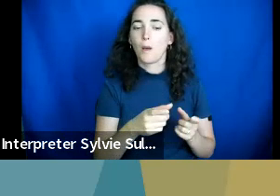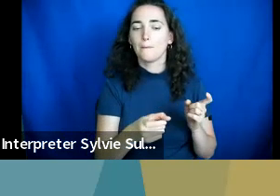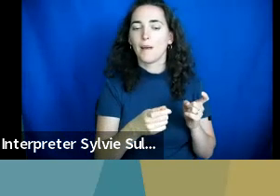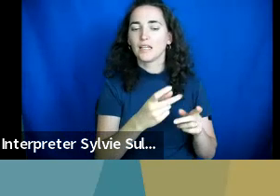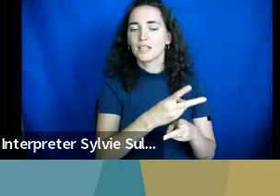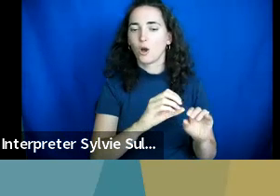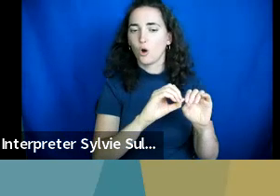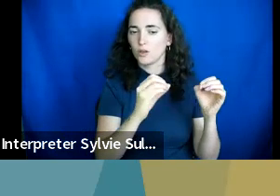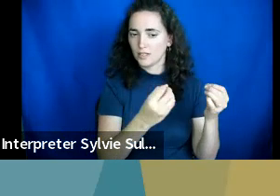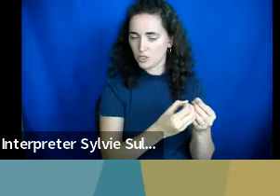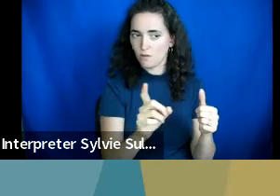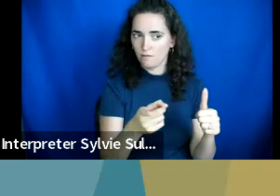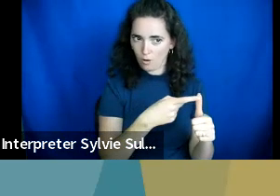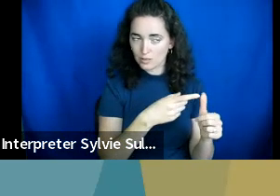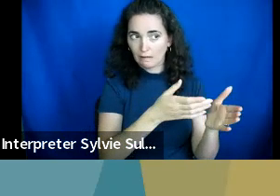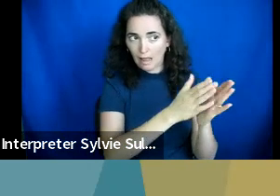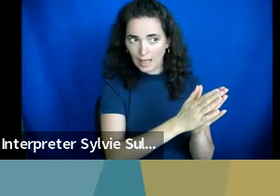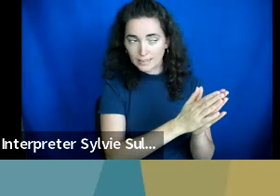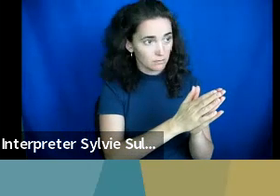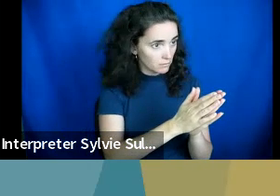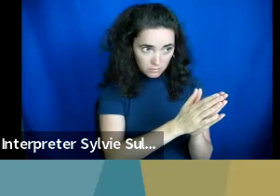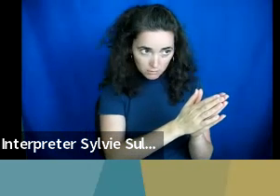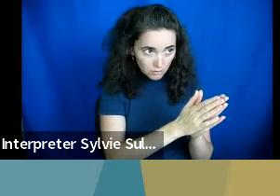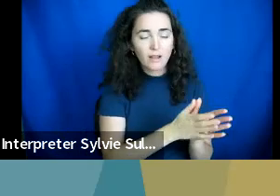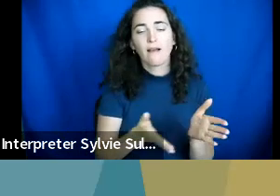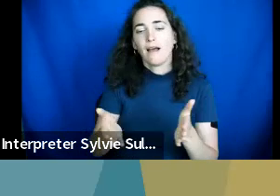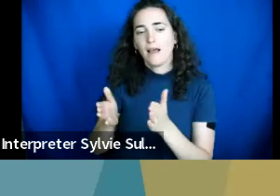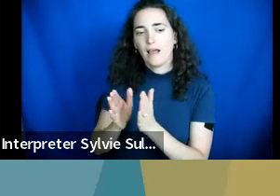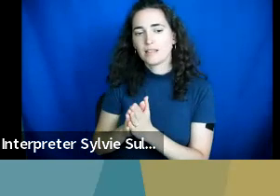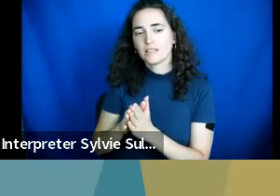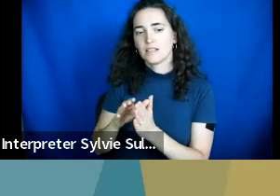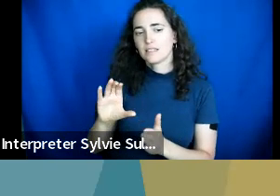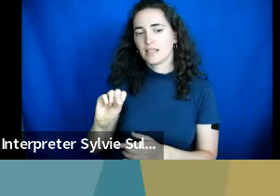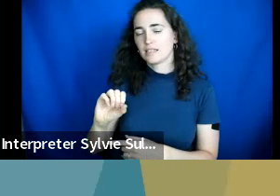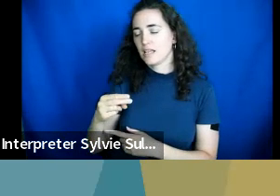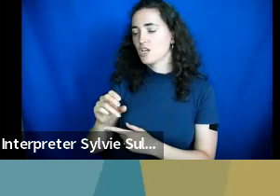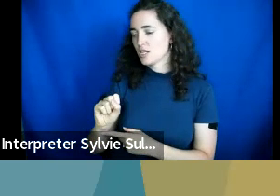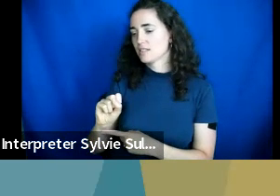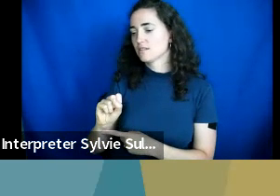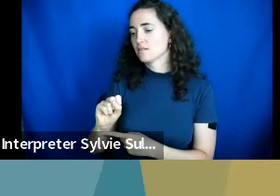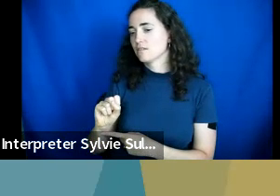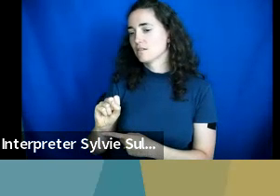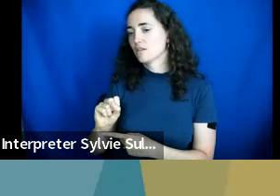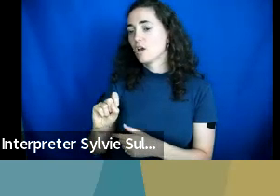Organization before requesting the assistance through the Children's special health care services just has to go through the Mco.